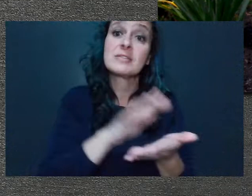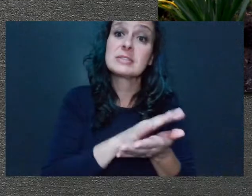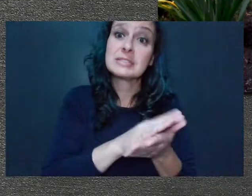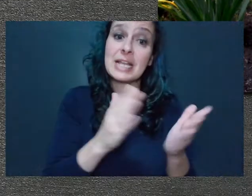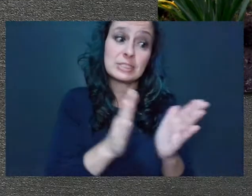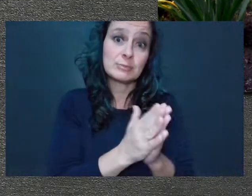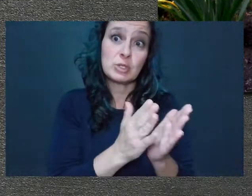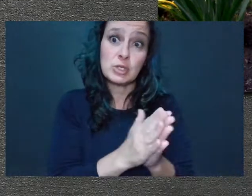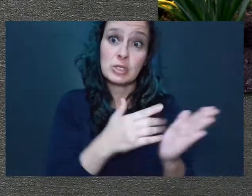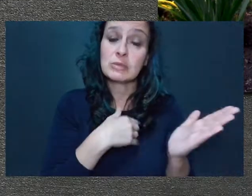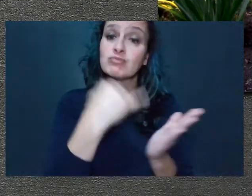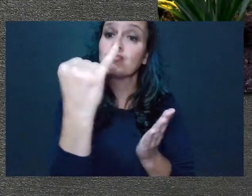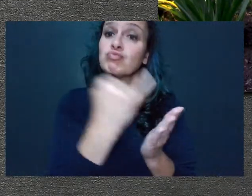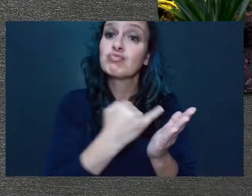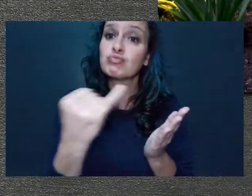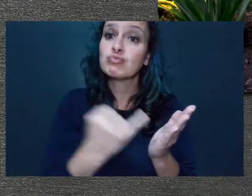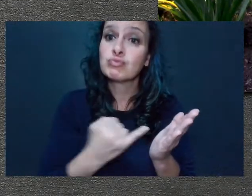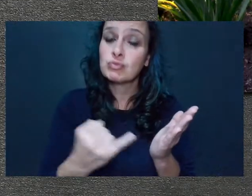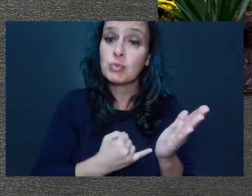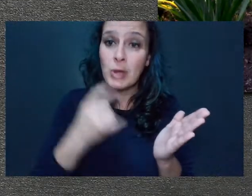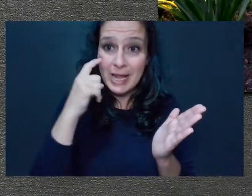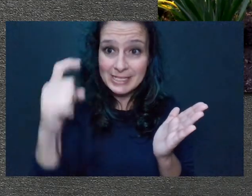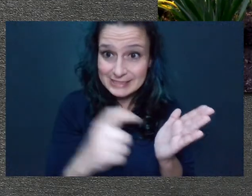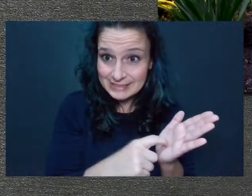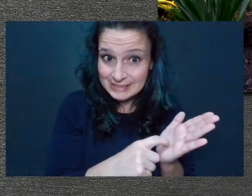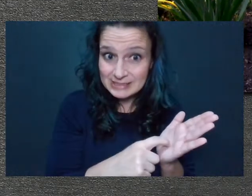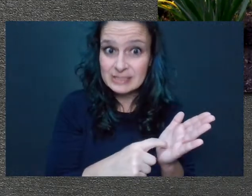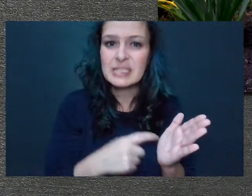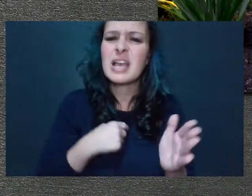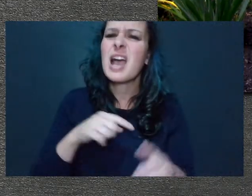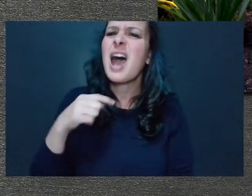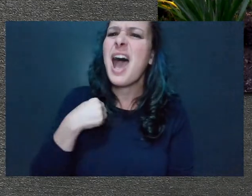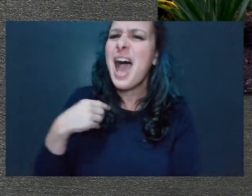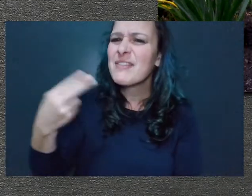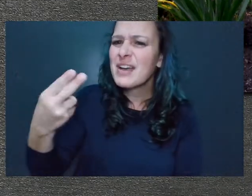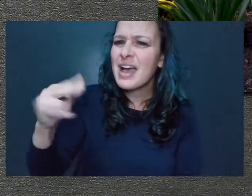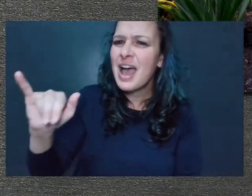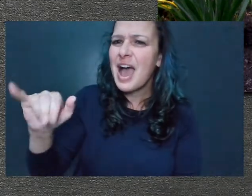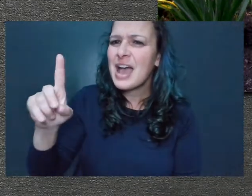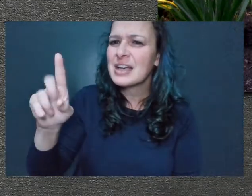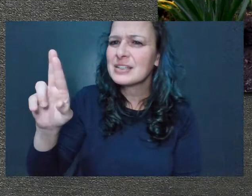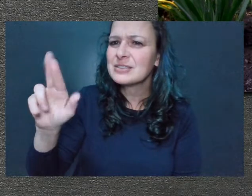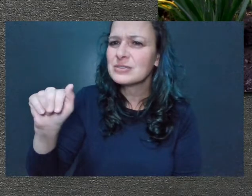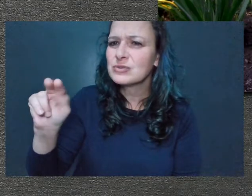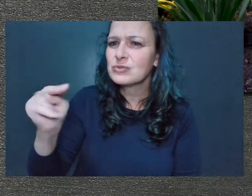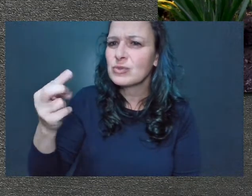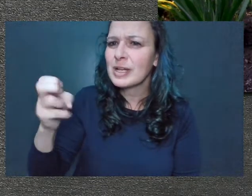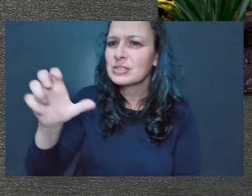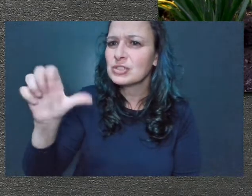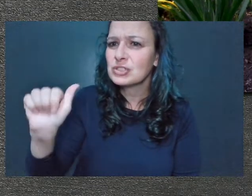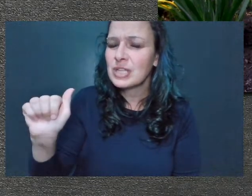And I actually picked up this hydrangea plant, and I'm studying all the shapes and lines on it.